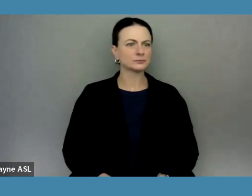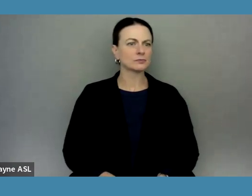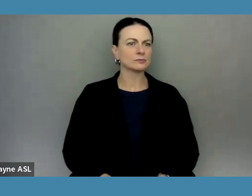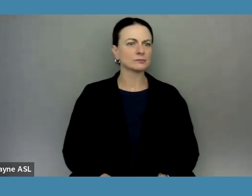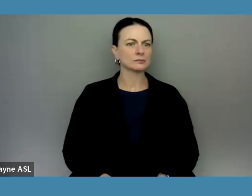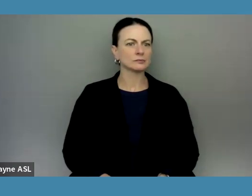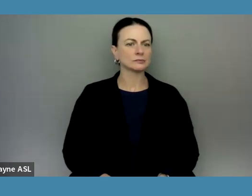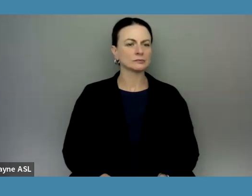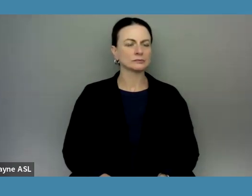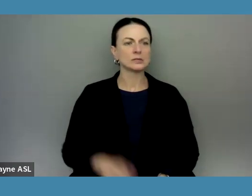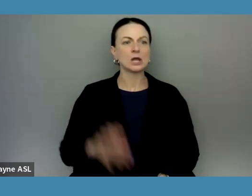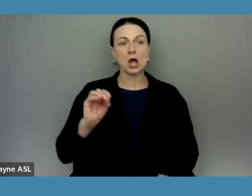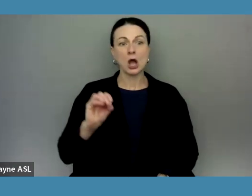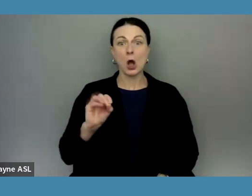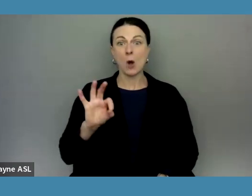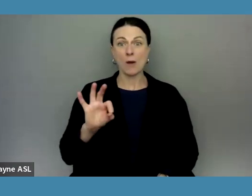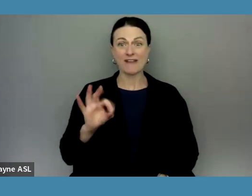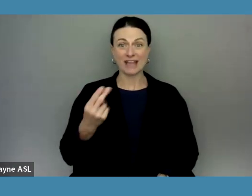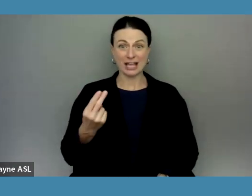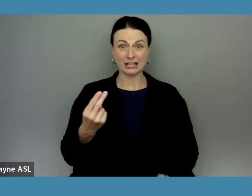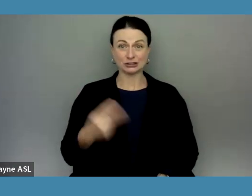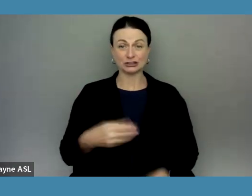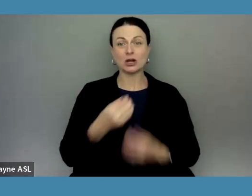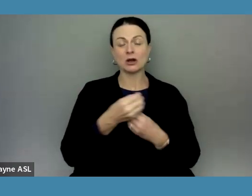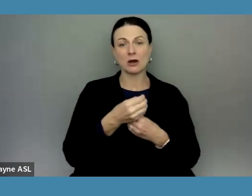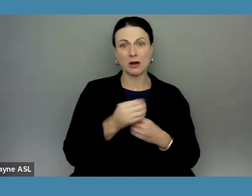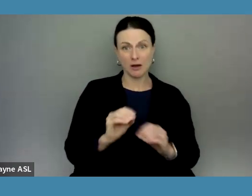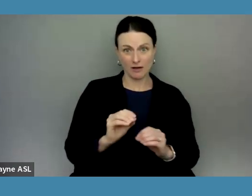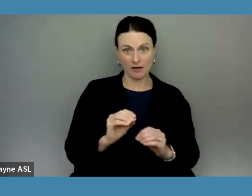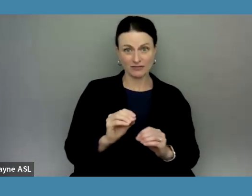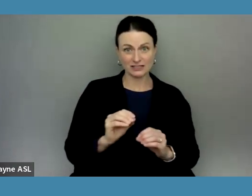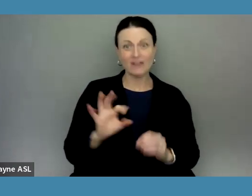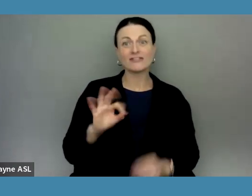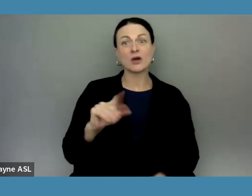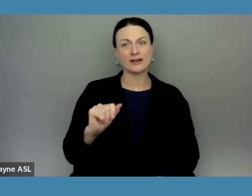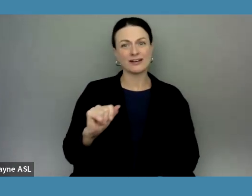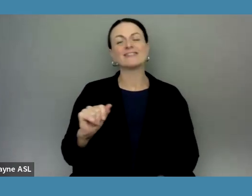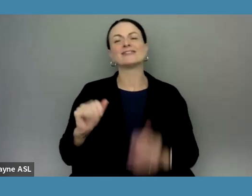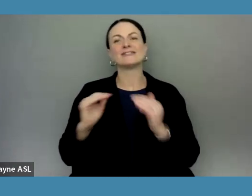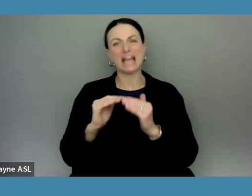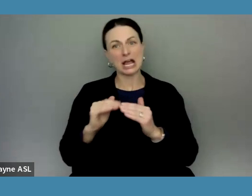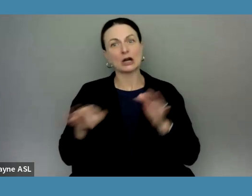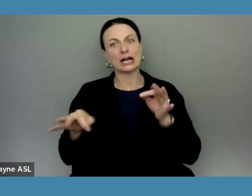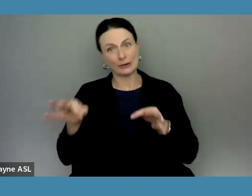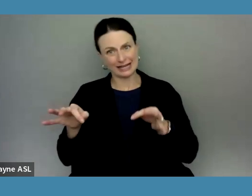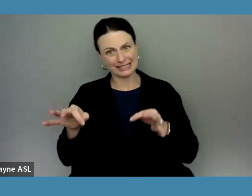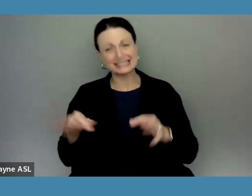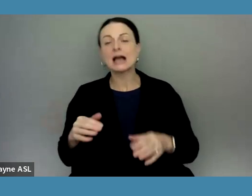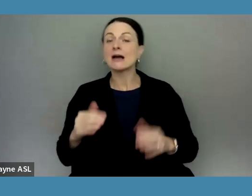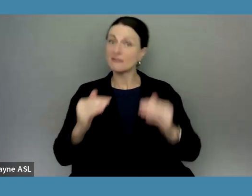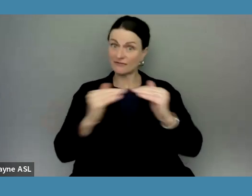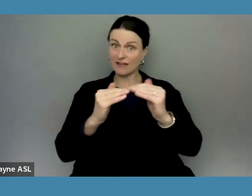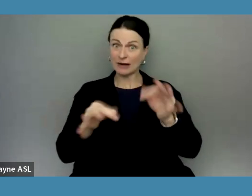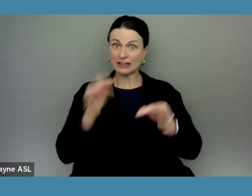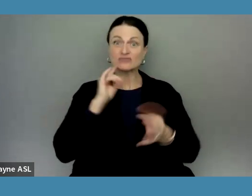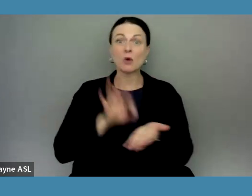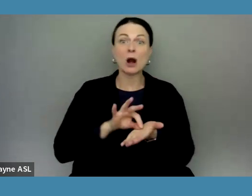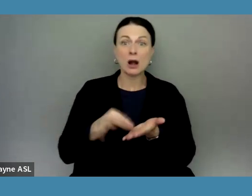OFH, the office, the Florida Office of Fair Hearings does fair hearings for Medicaid fee for service